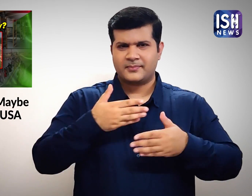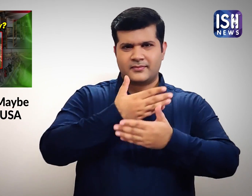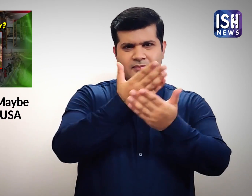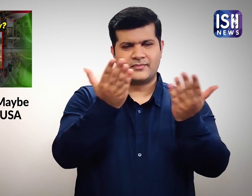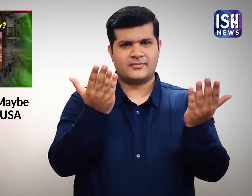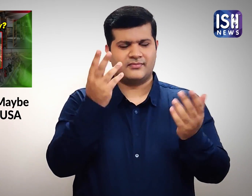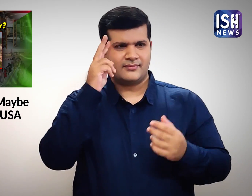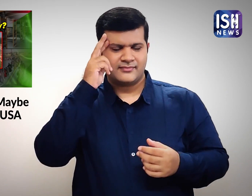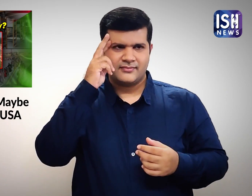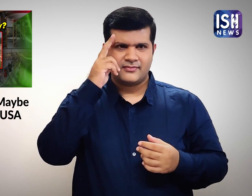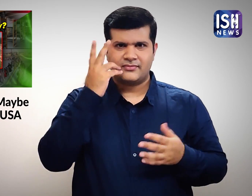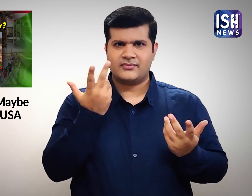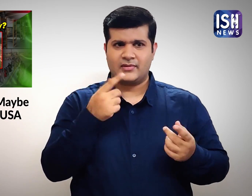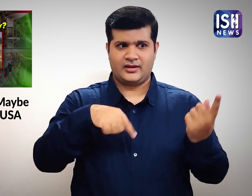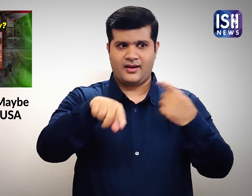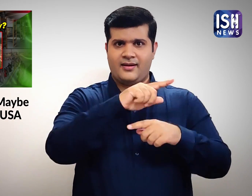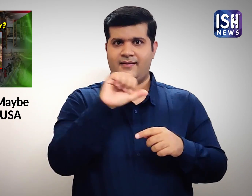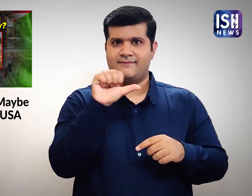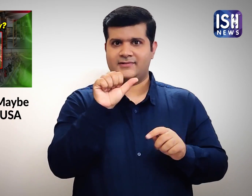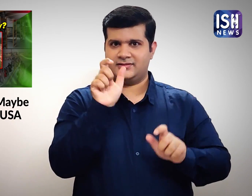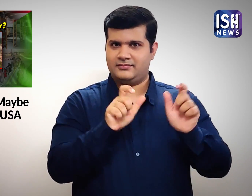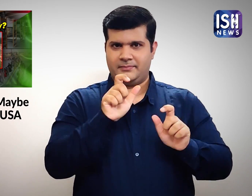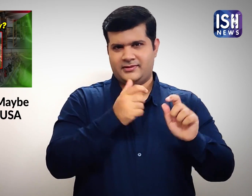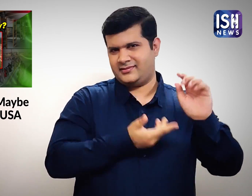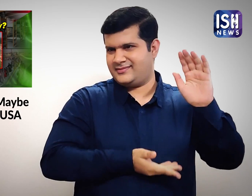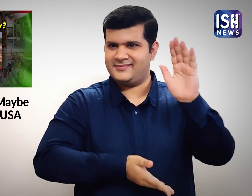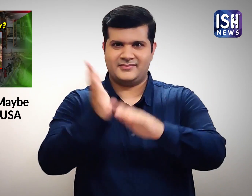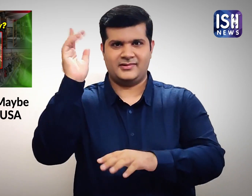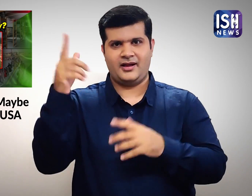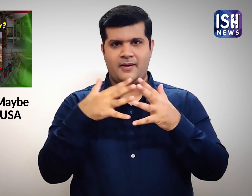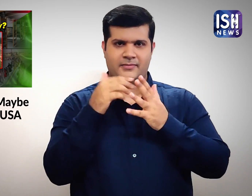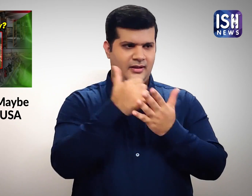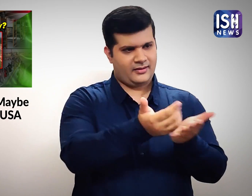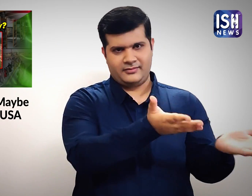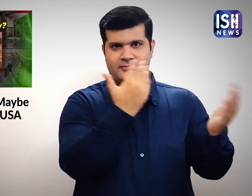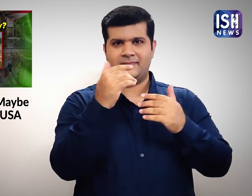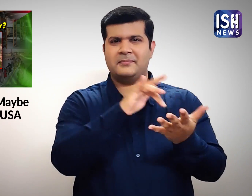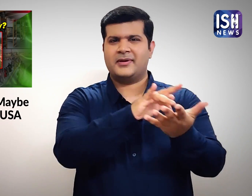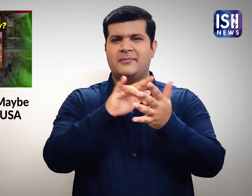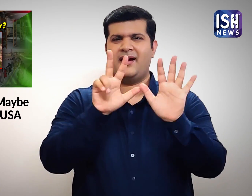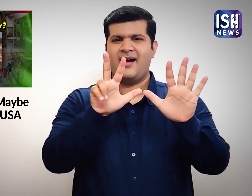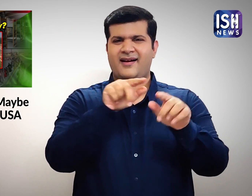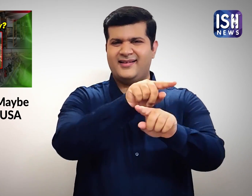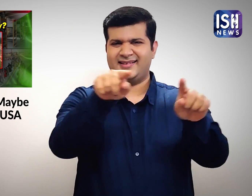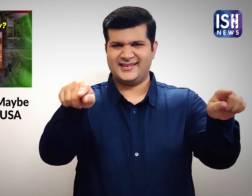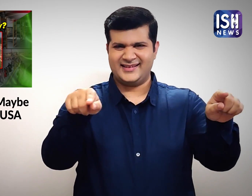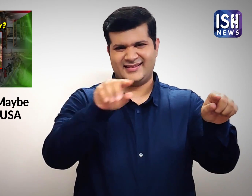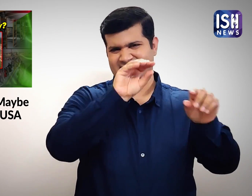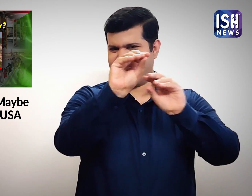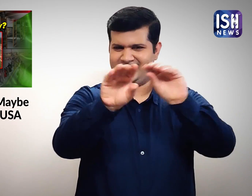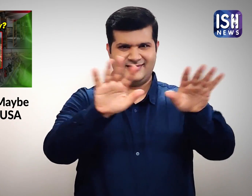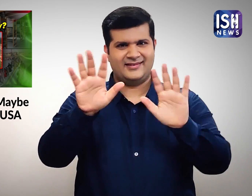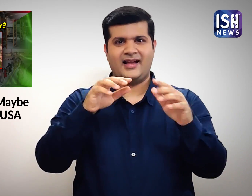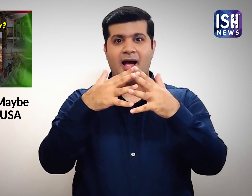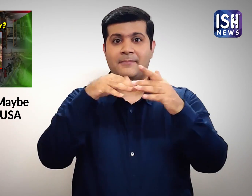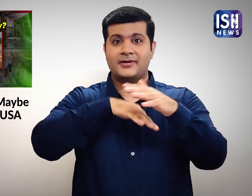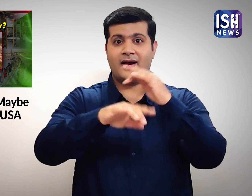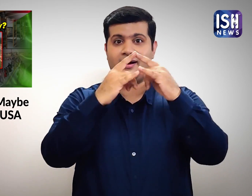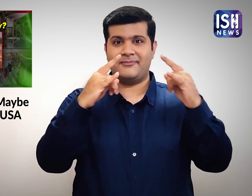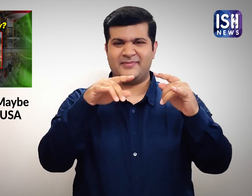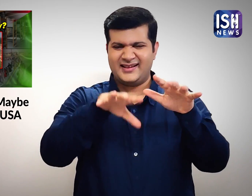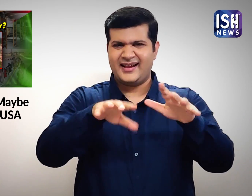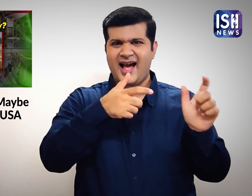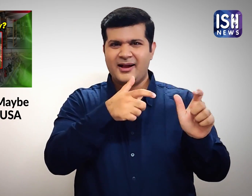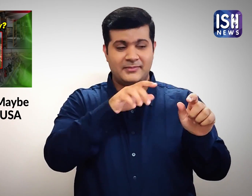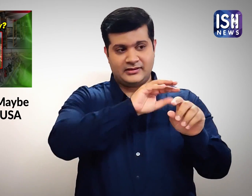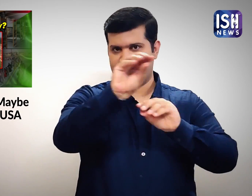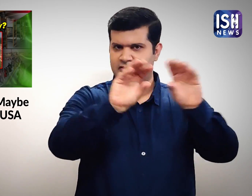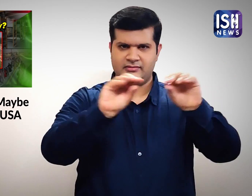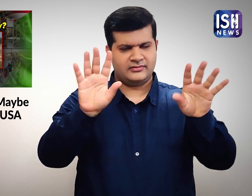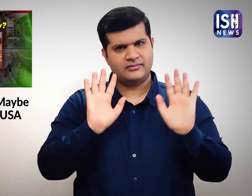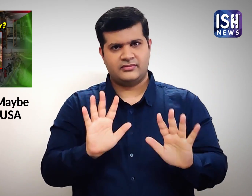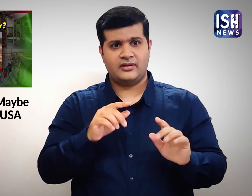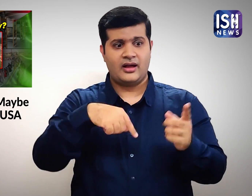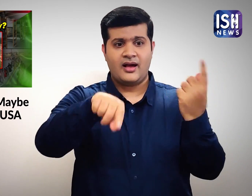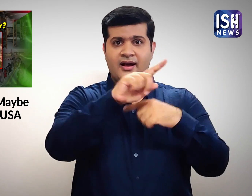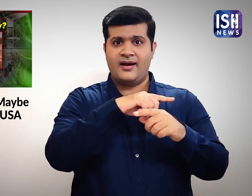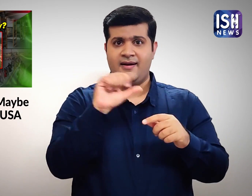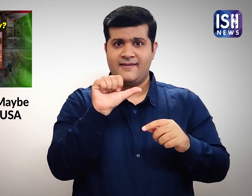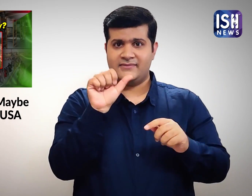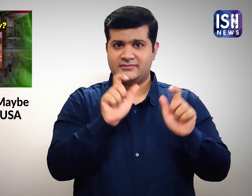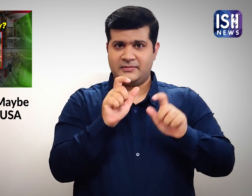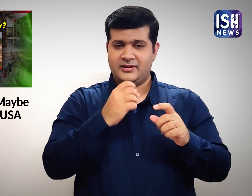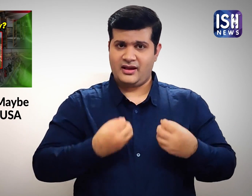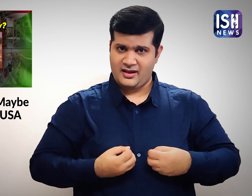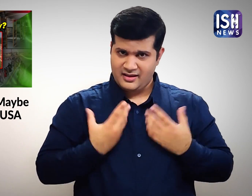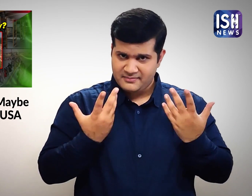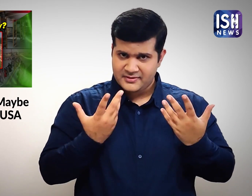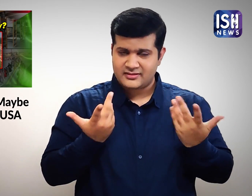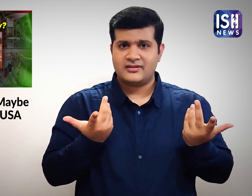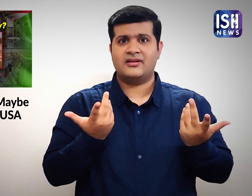You may have wondered whether the Afghan refugees are happy in the US military base.